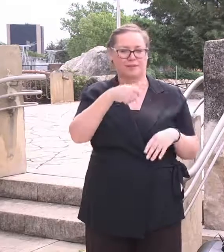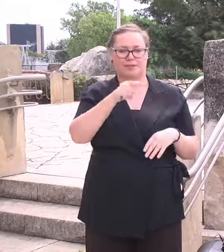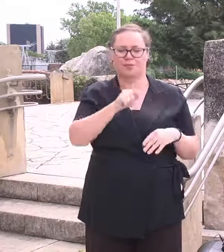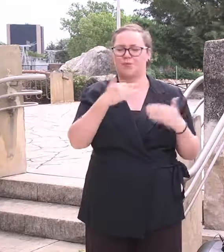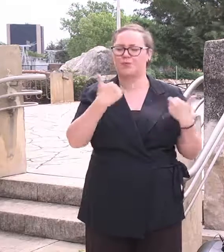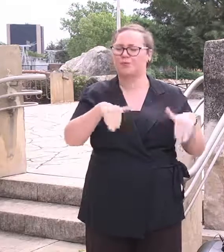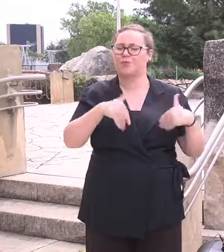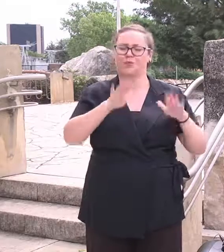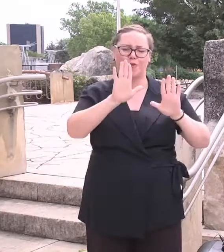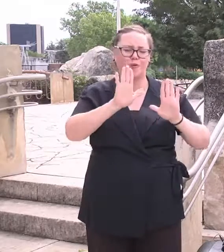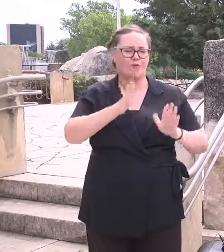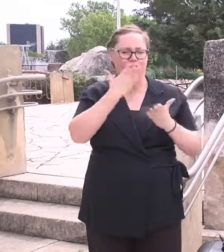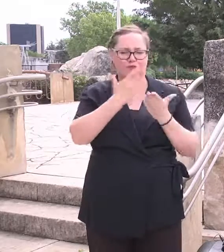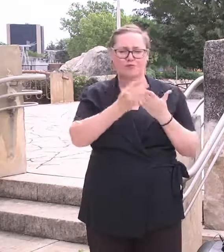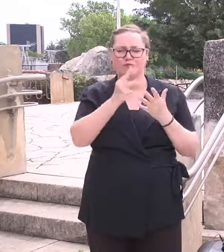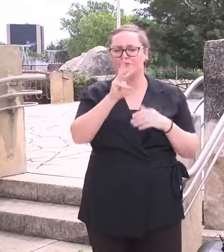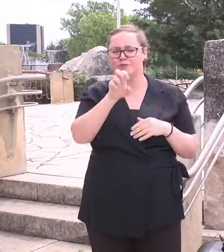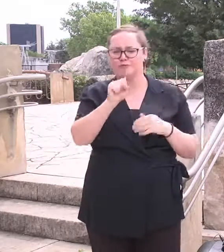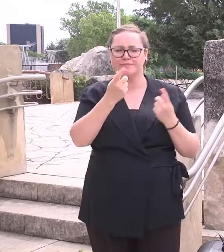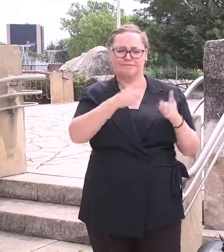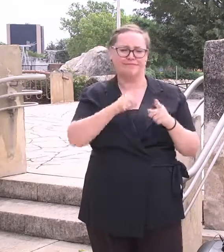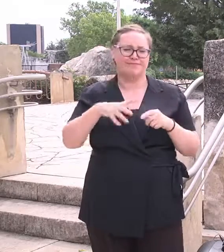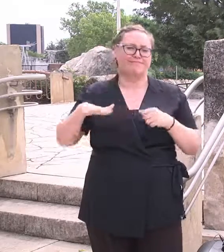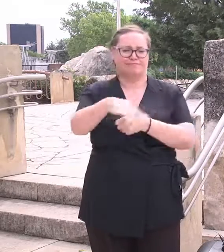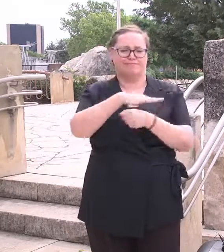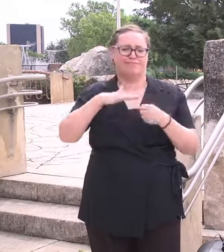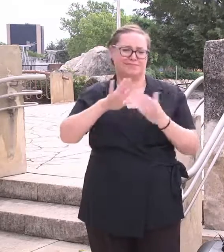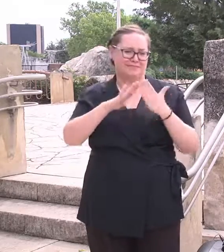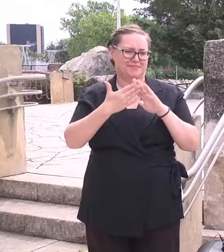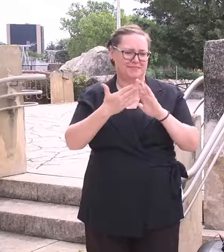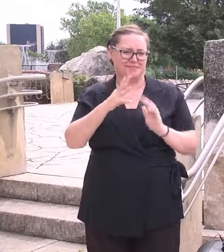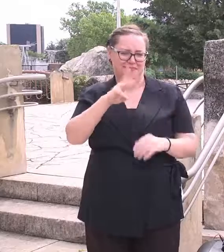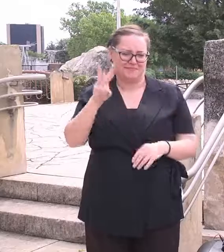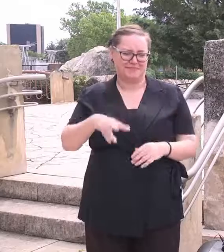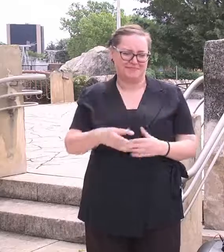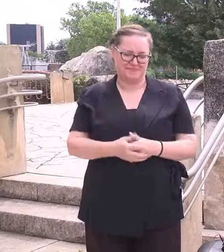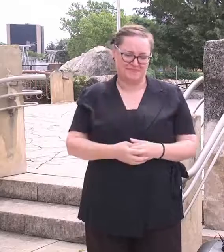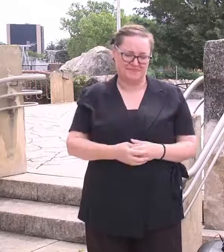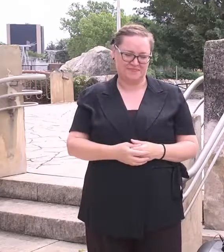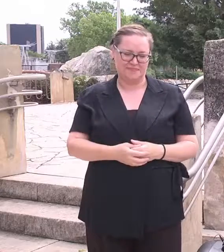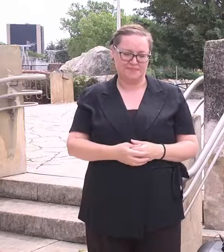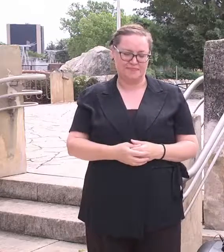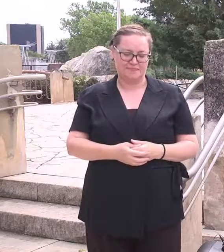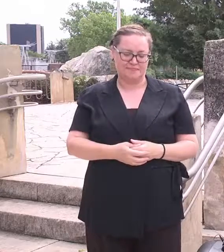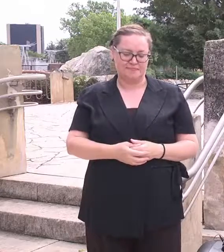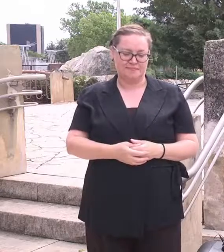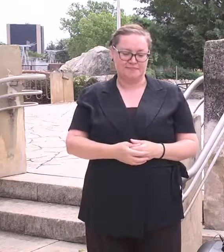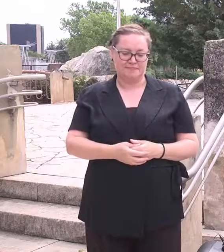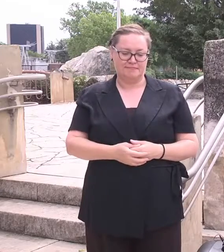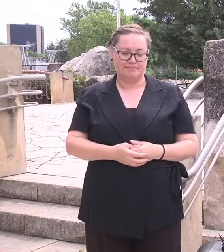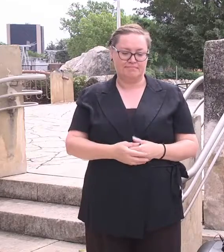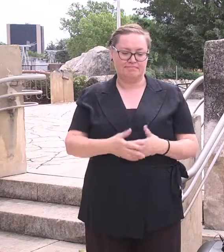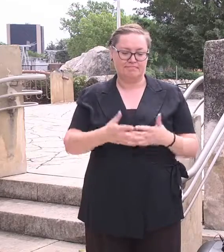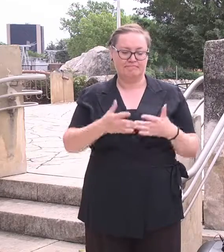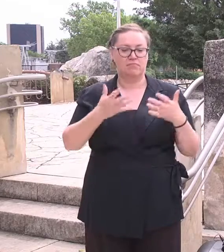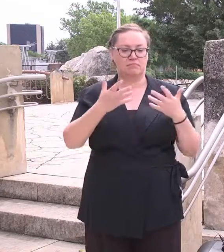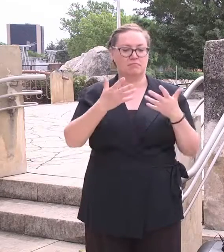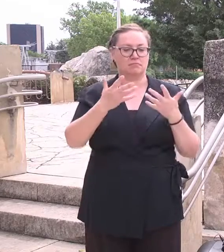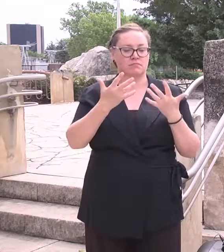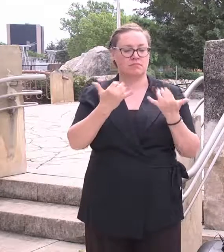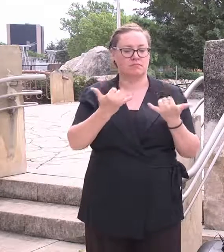that is happening in the city of wiah um and then I wanted to just um say a couple of words about a